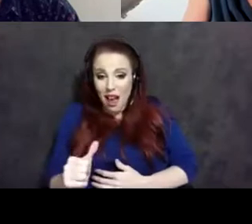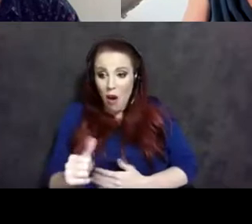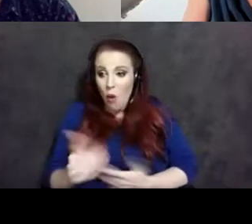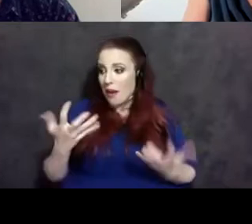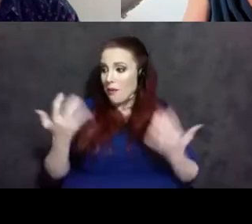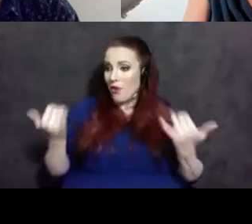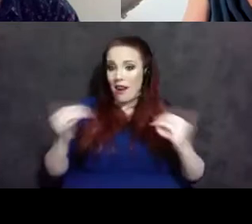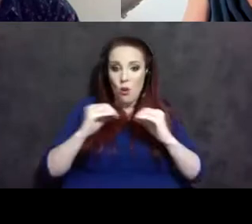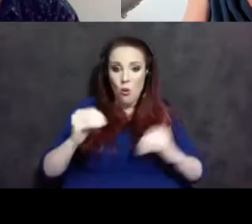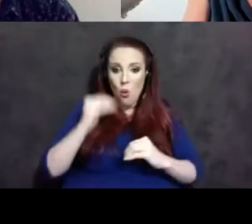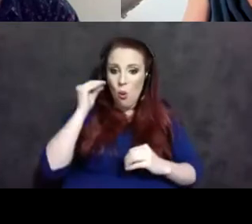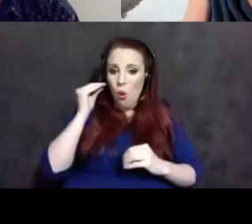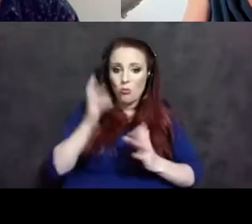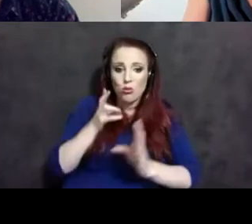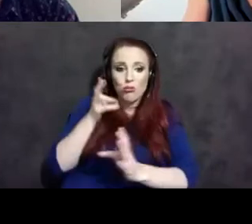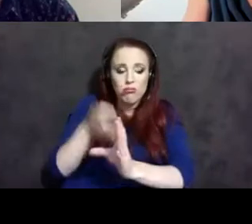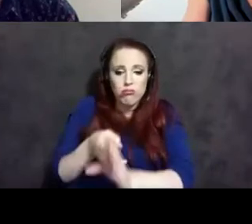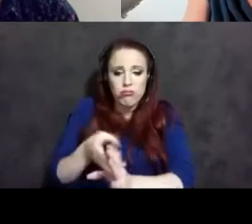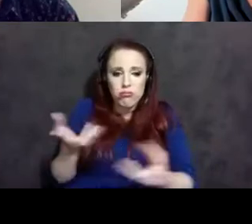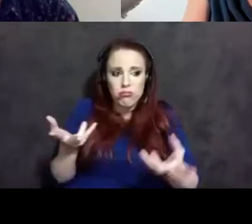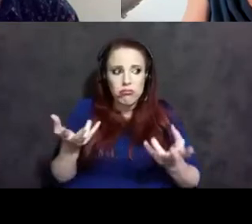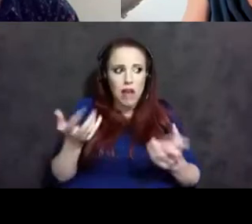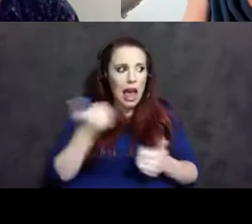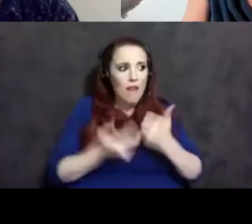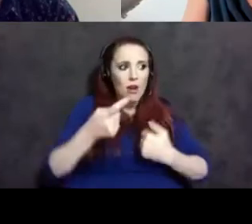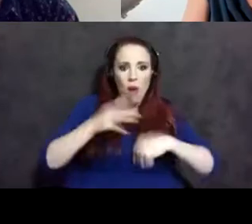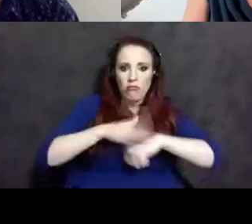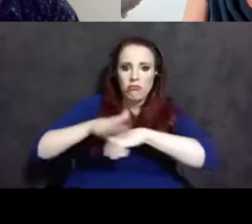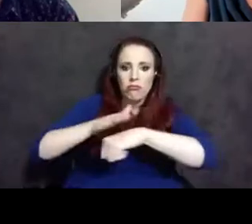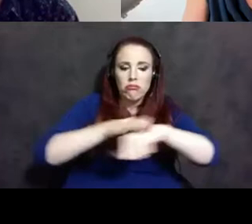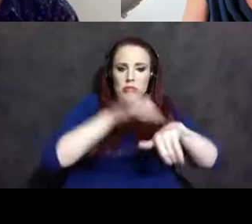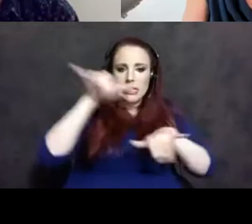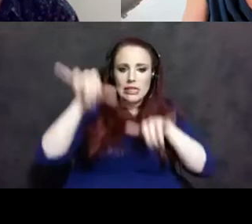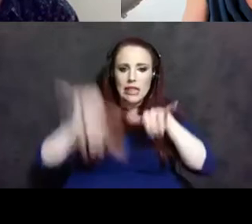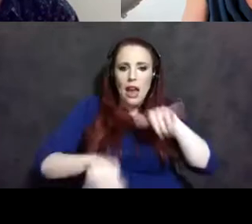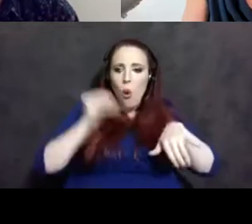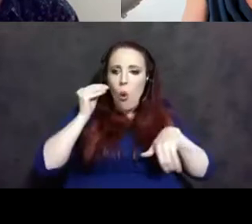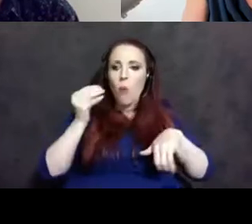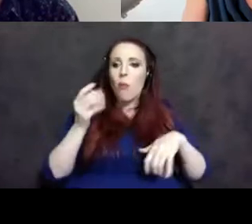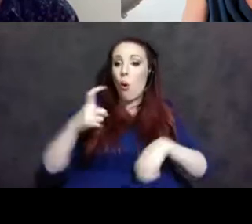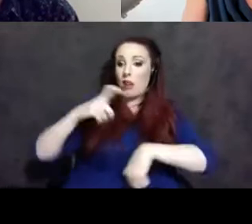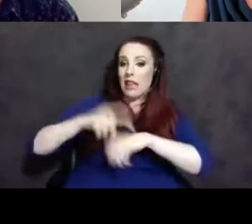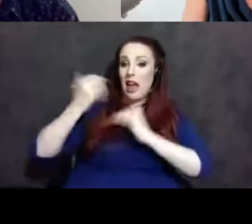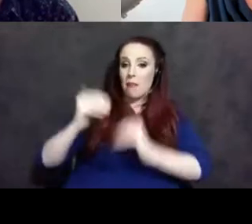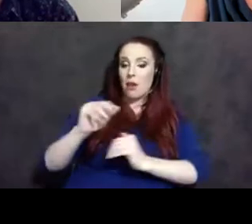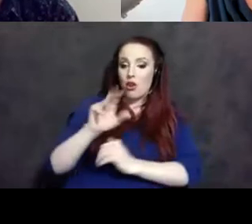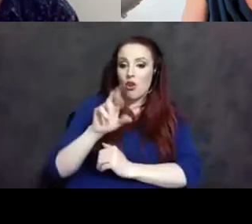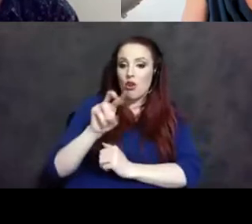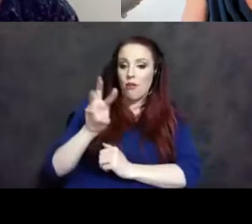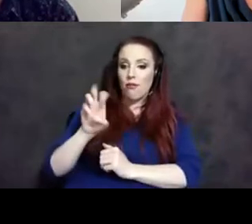where everybody are advised to stay home, or during the curfew, everyone has to stay home. Where can they go?